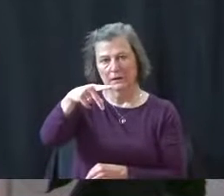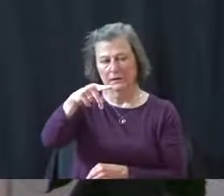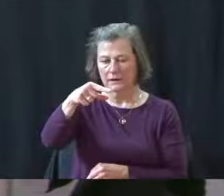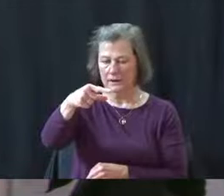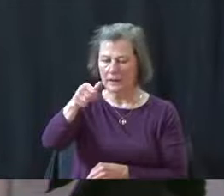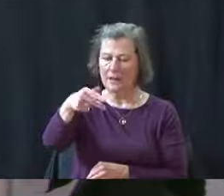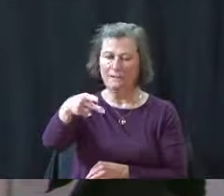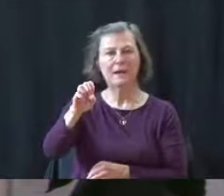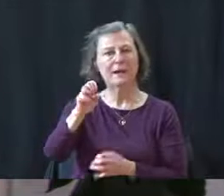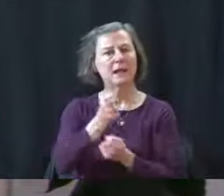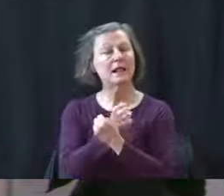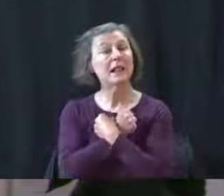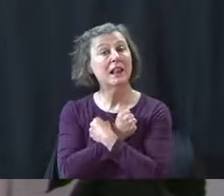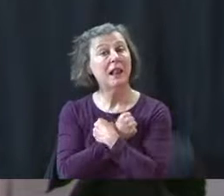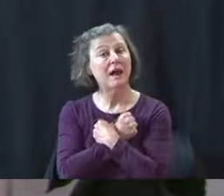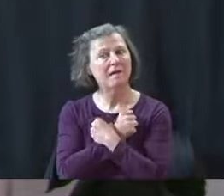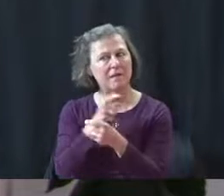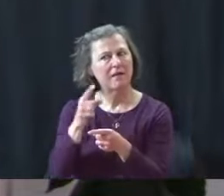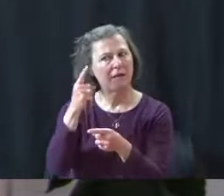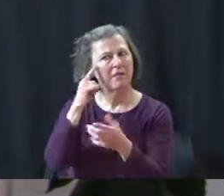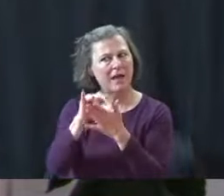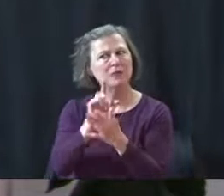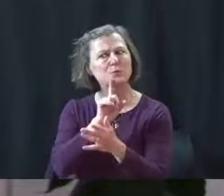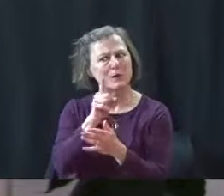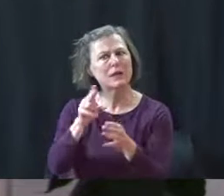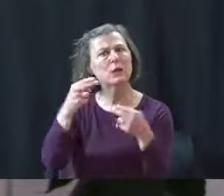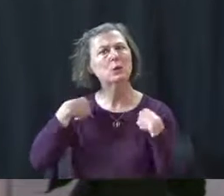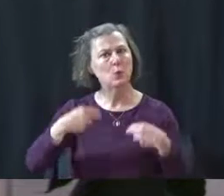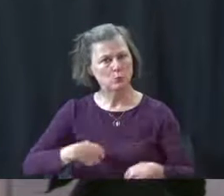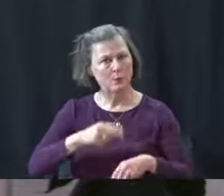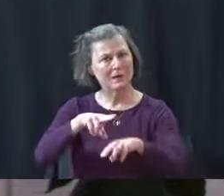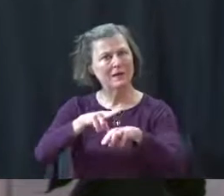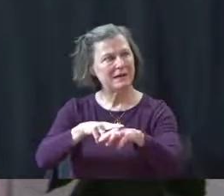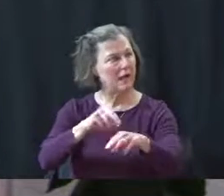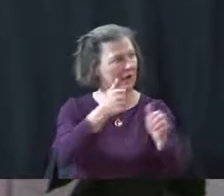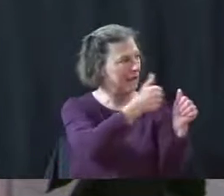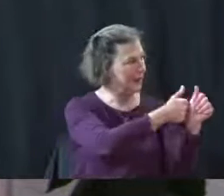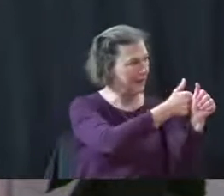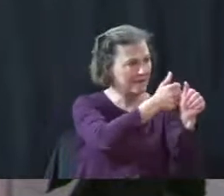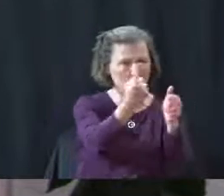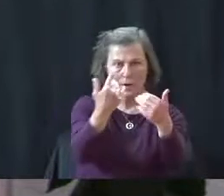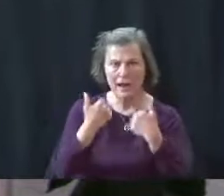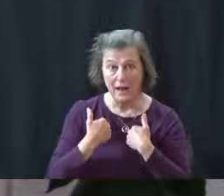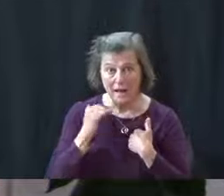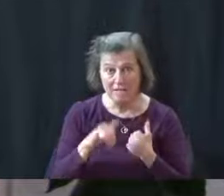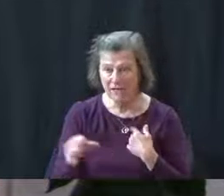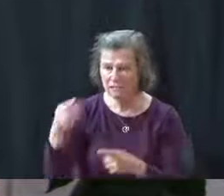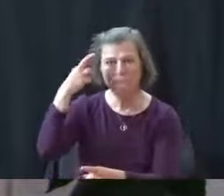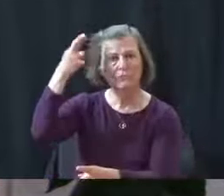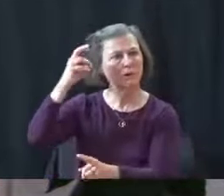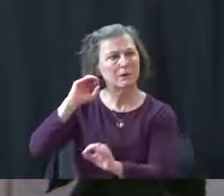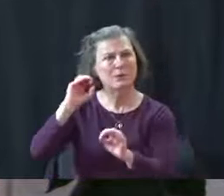since every one of us has this nature he realized there are no strangers.